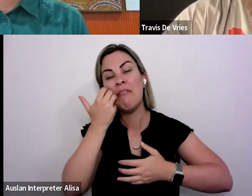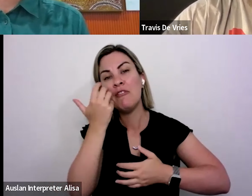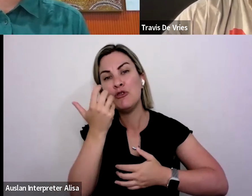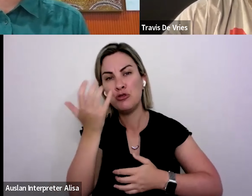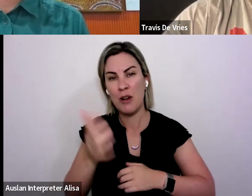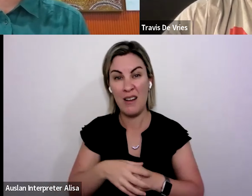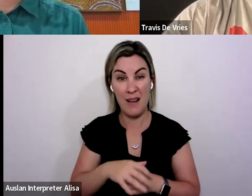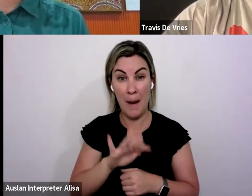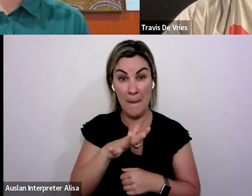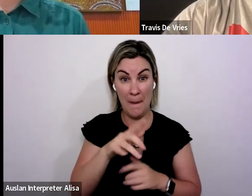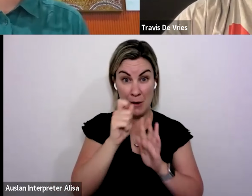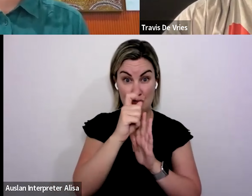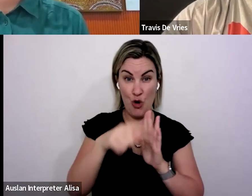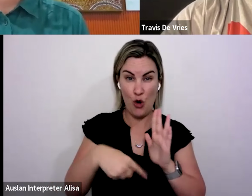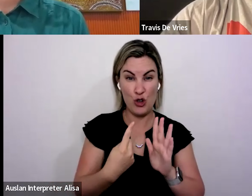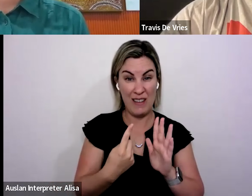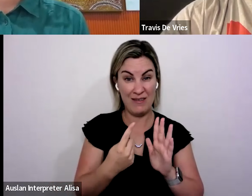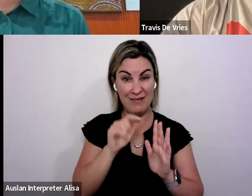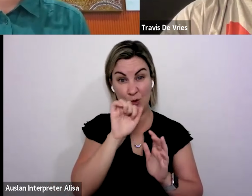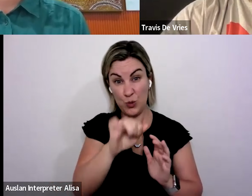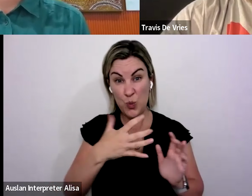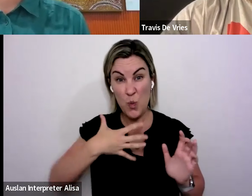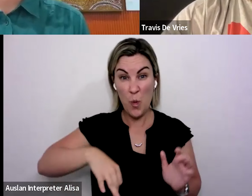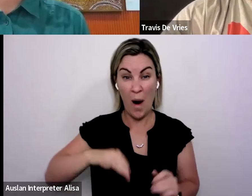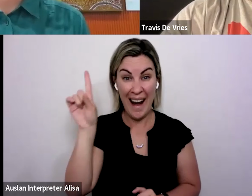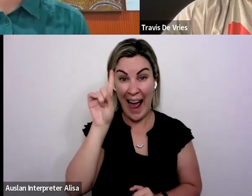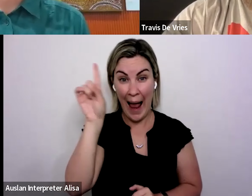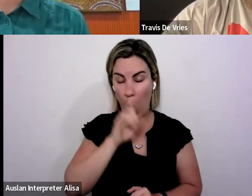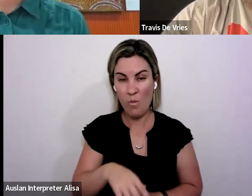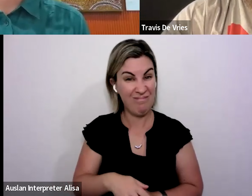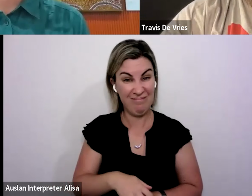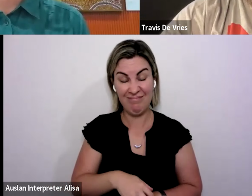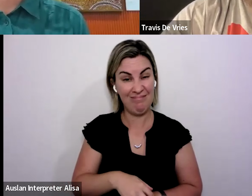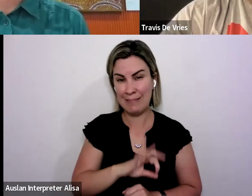sense to do now and to have those mechanisms to know when to go,